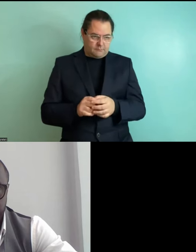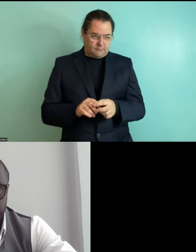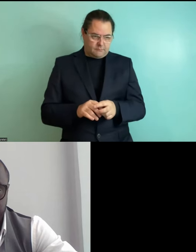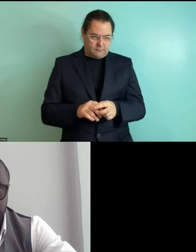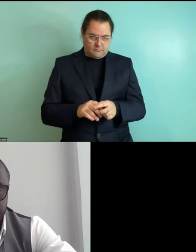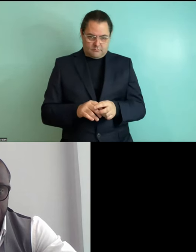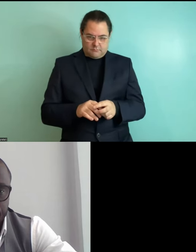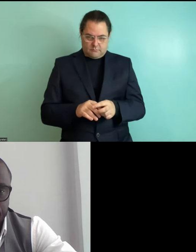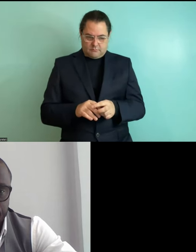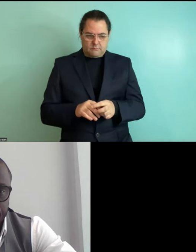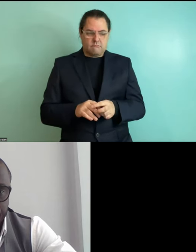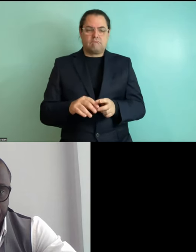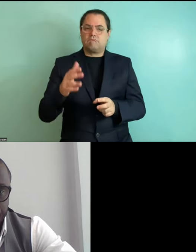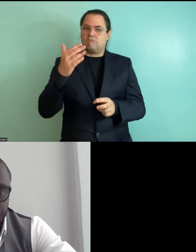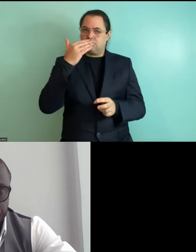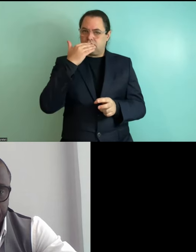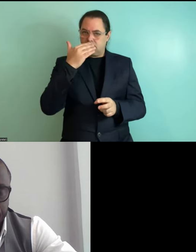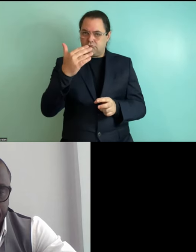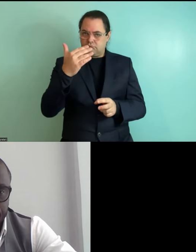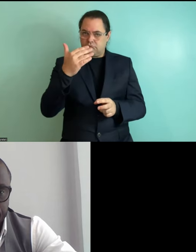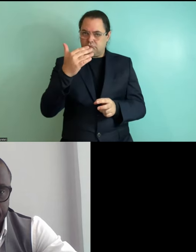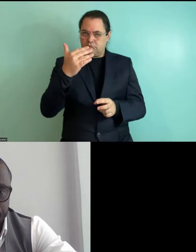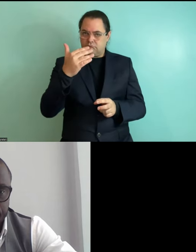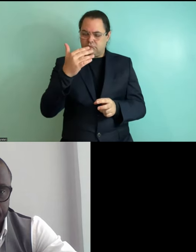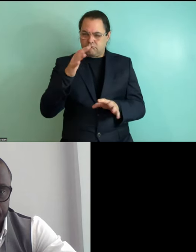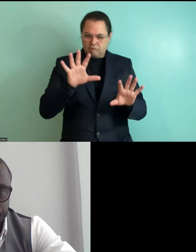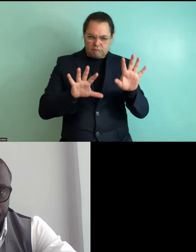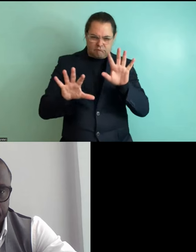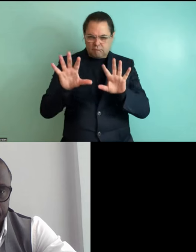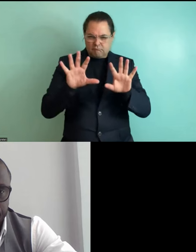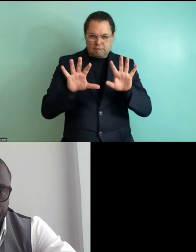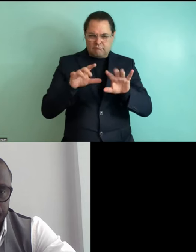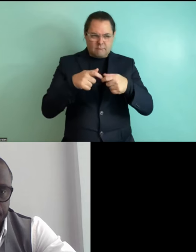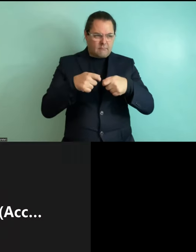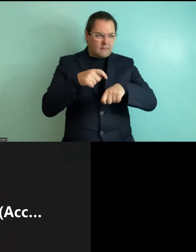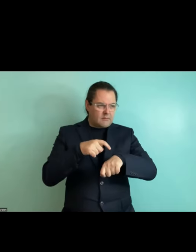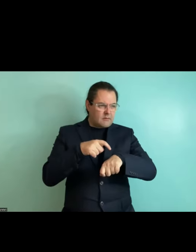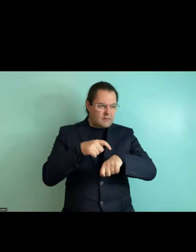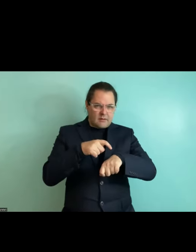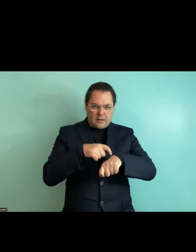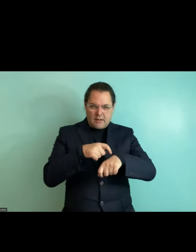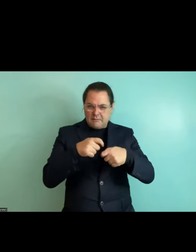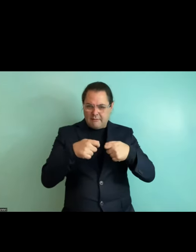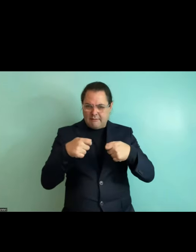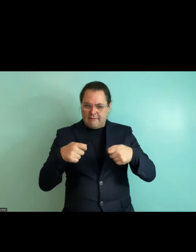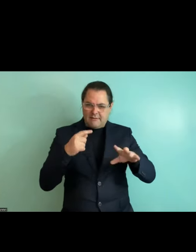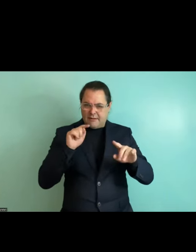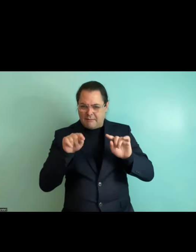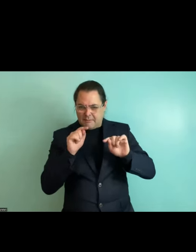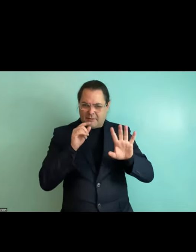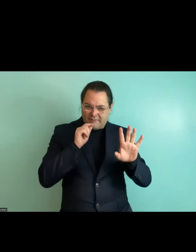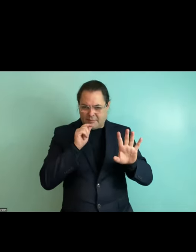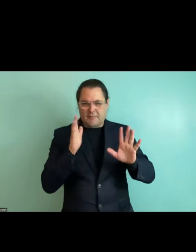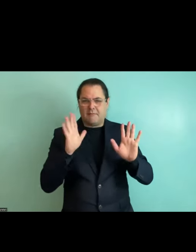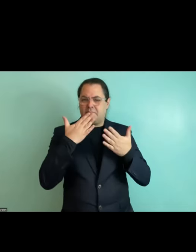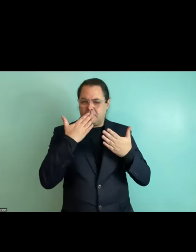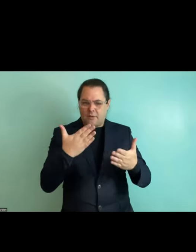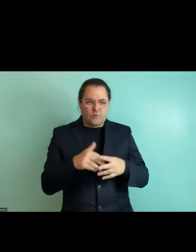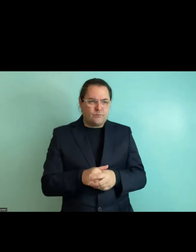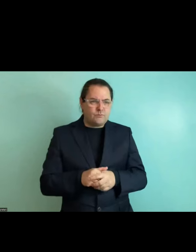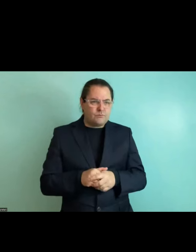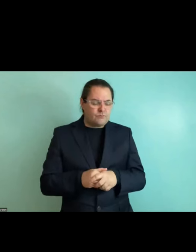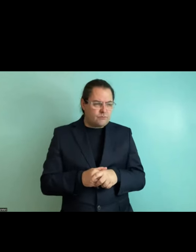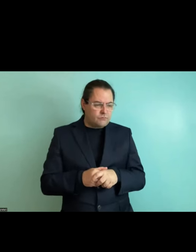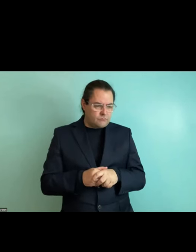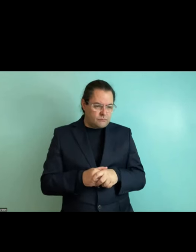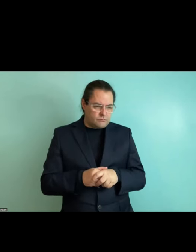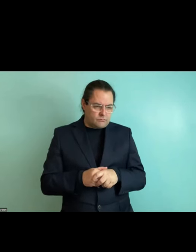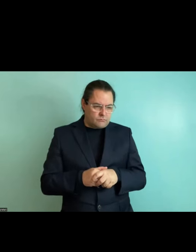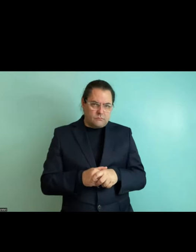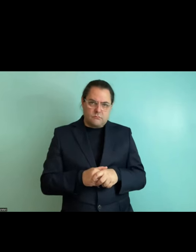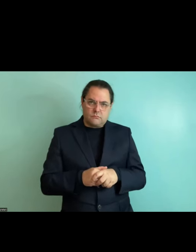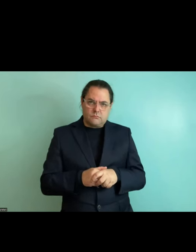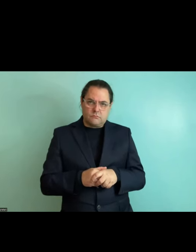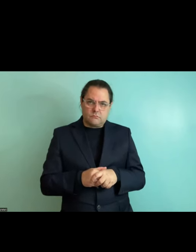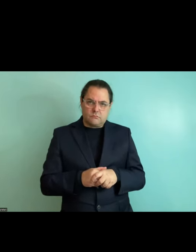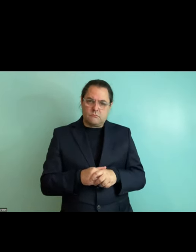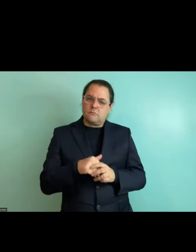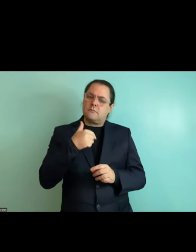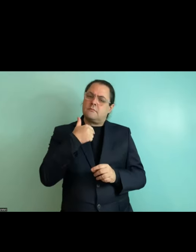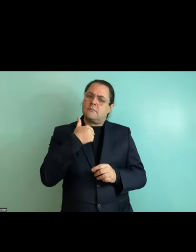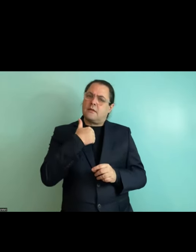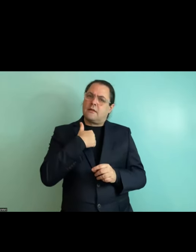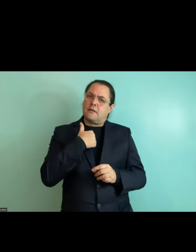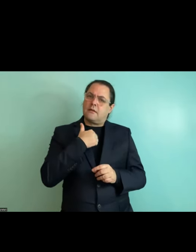11:17:21 She miscues and she to shut down a path proxy dr Monaco, messy boo Mr. Cooley.